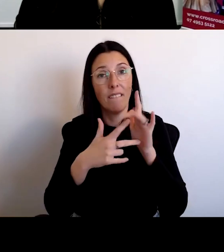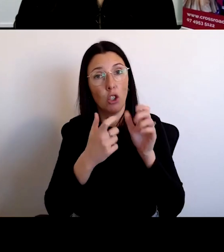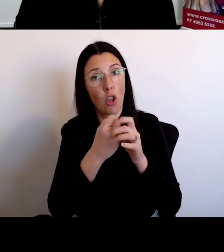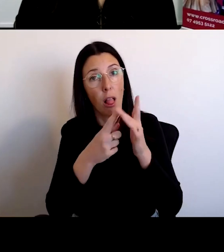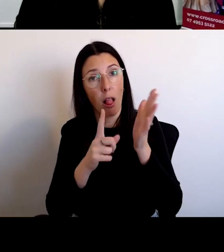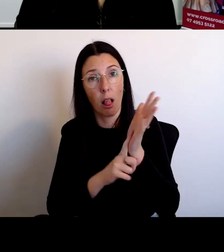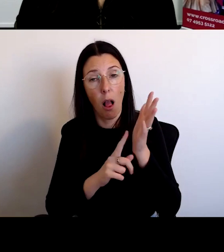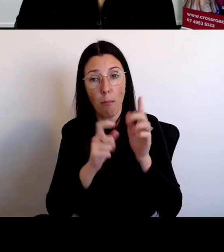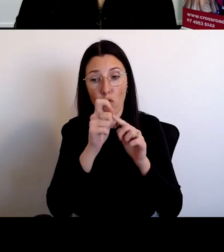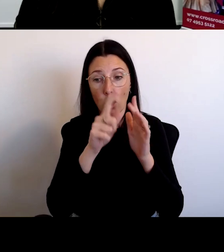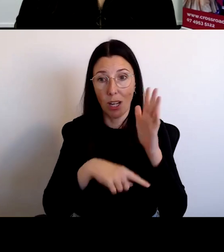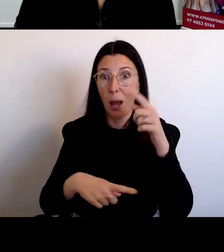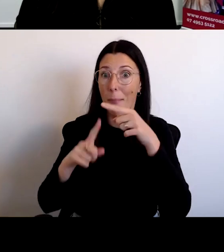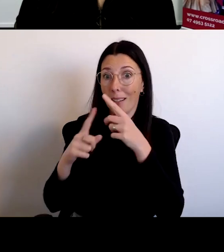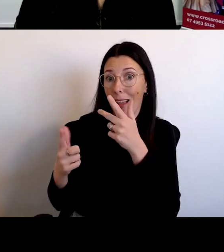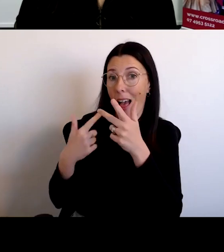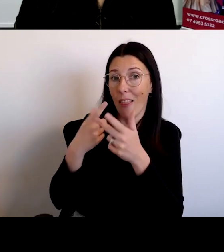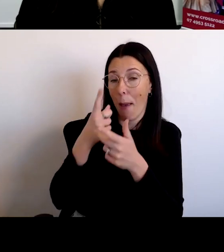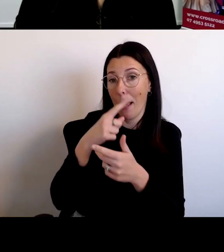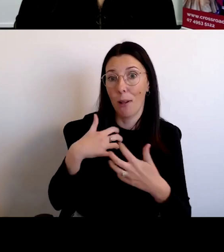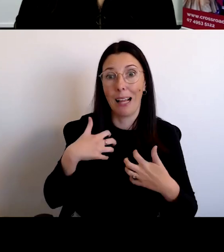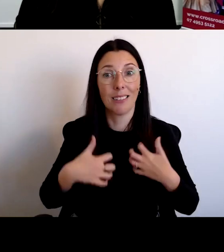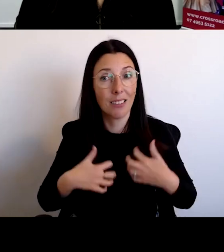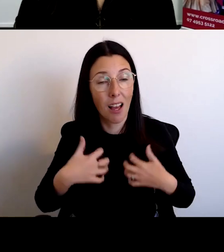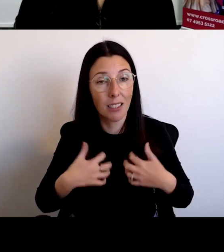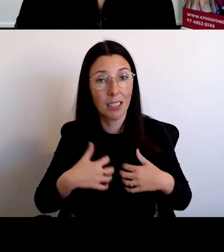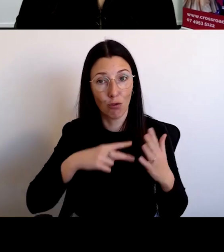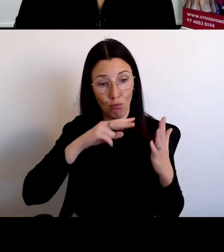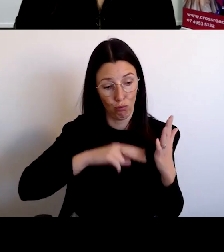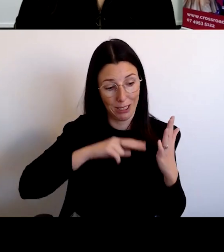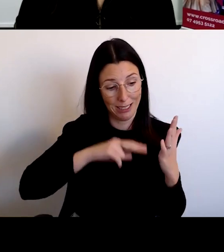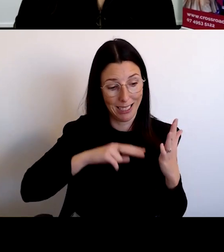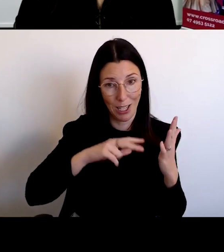expressing their excitement of reading and going through that 'becoming iconic' document.